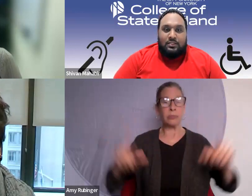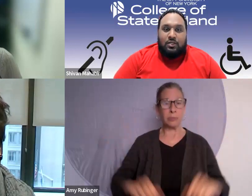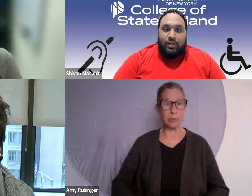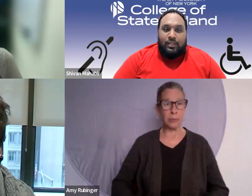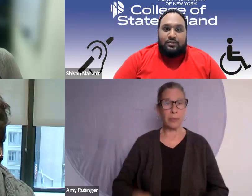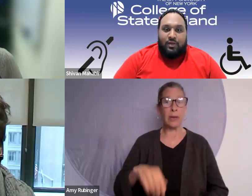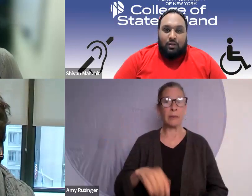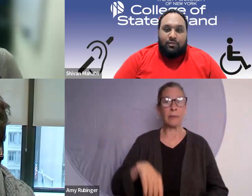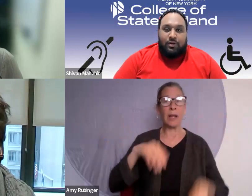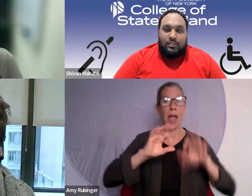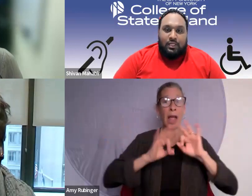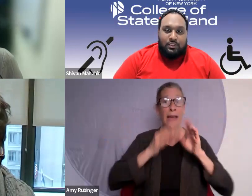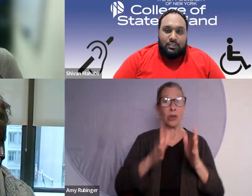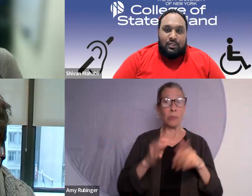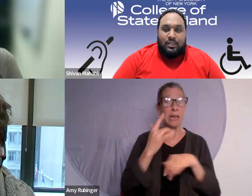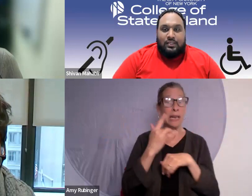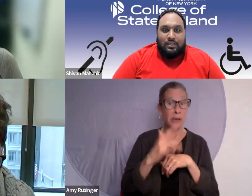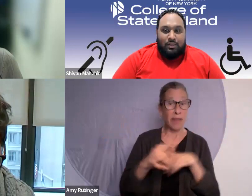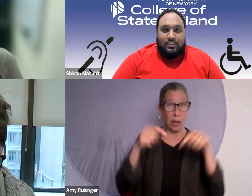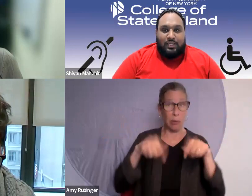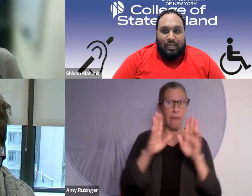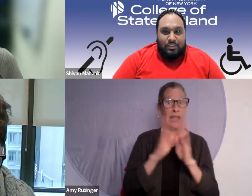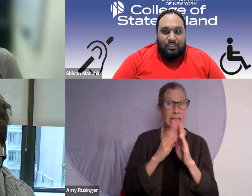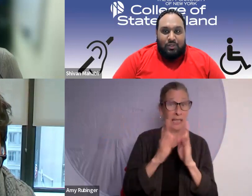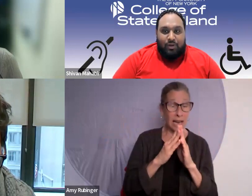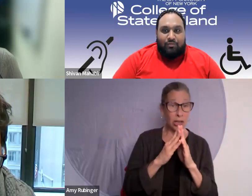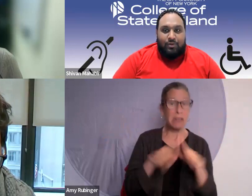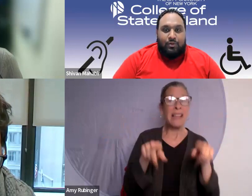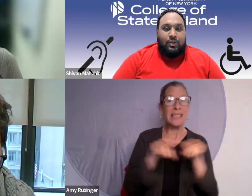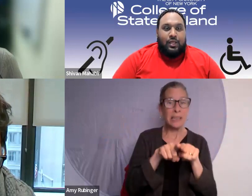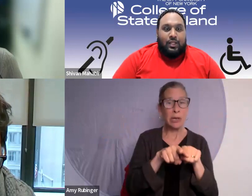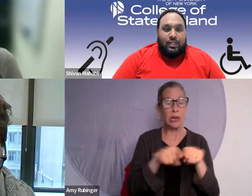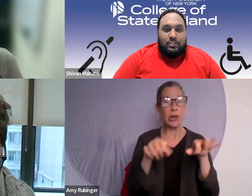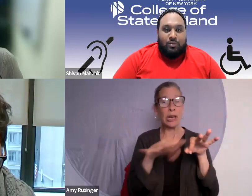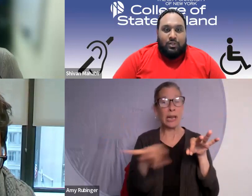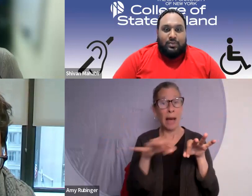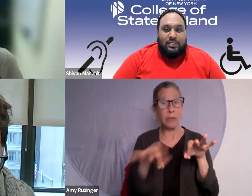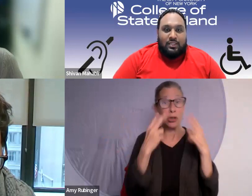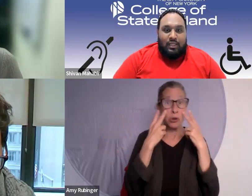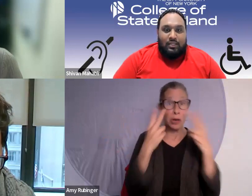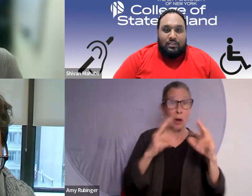interpreting is available for this session. So I'm going to to captions you may view the interpreters by selecting the